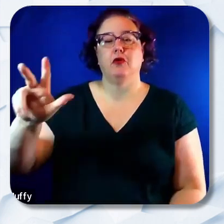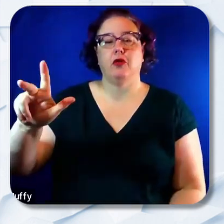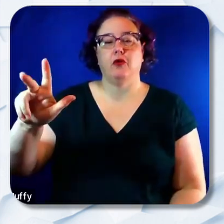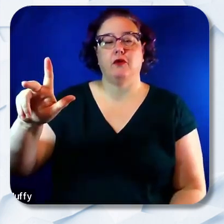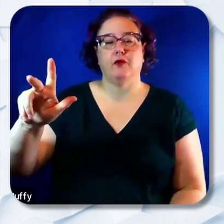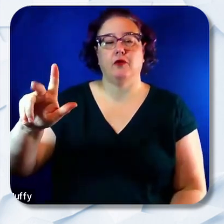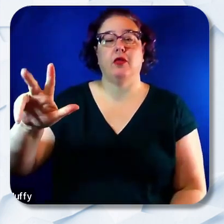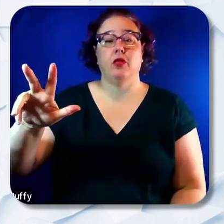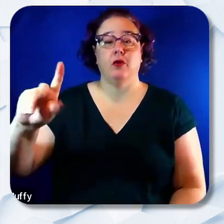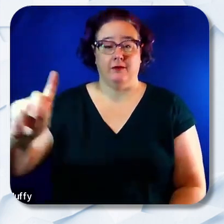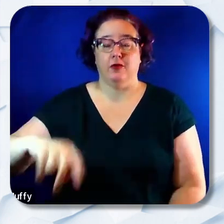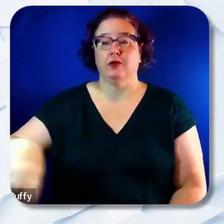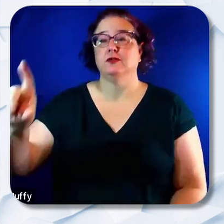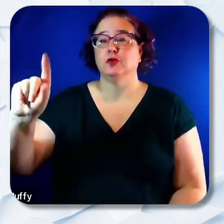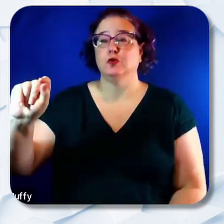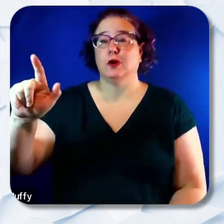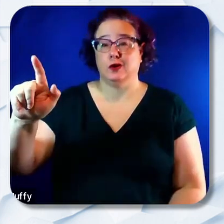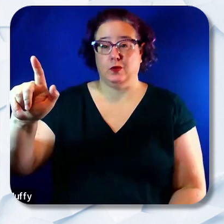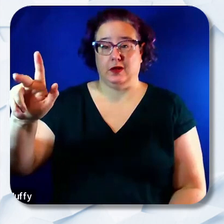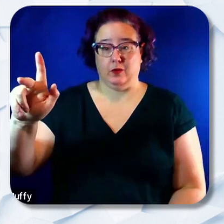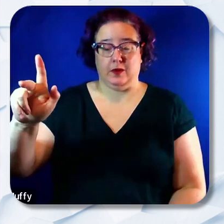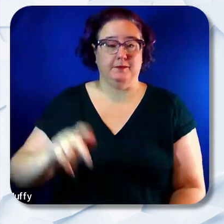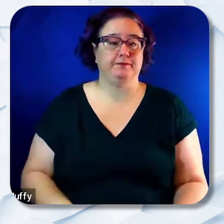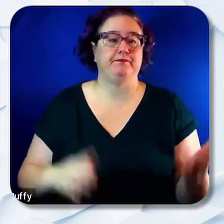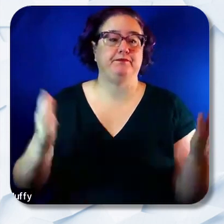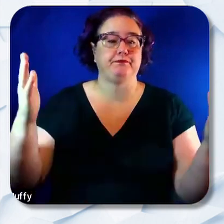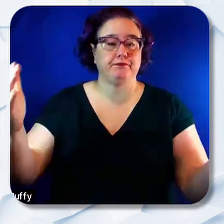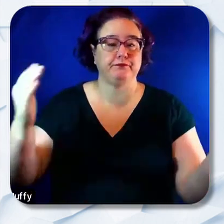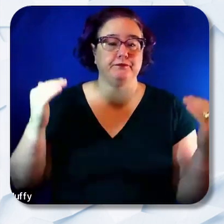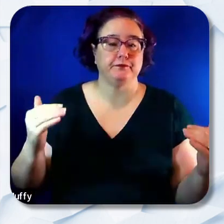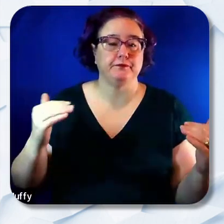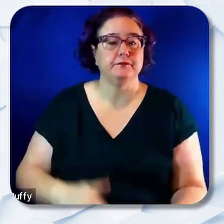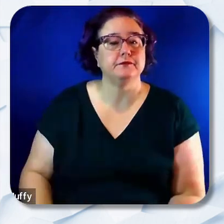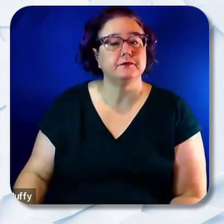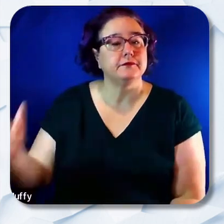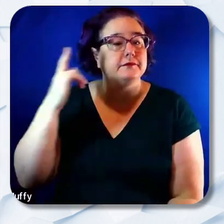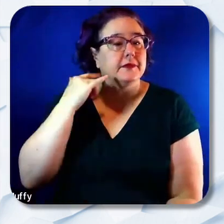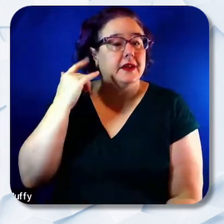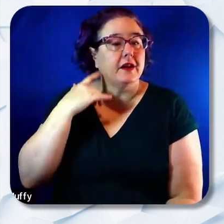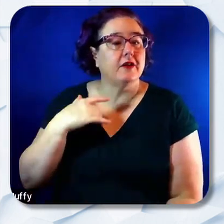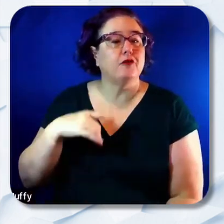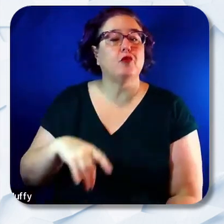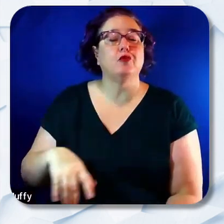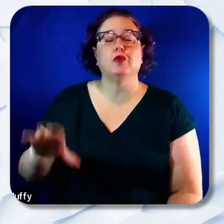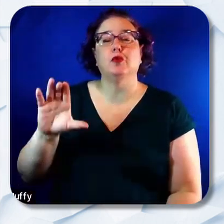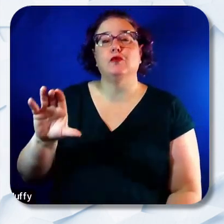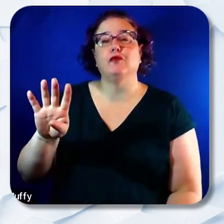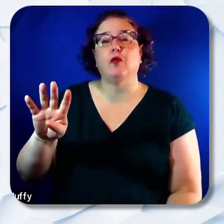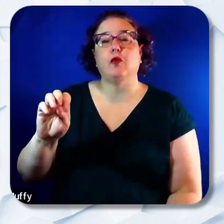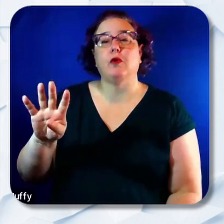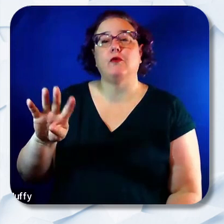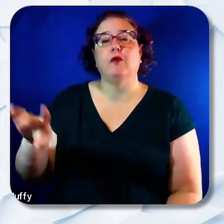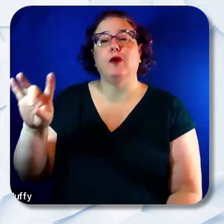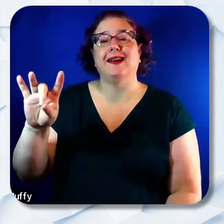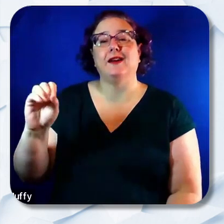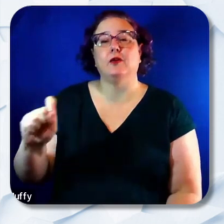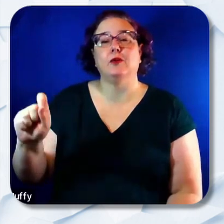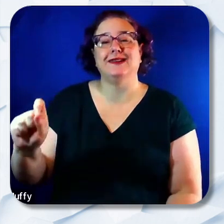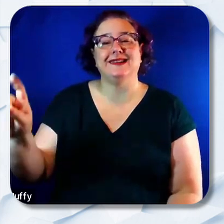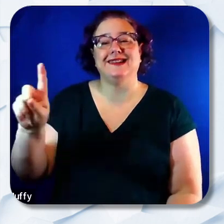California Education Code 41480(d)(1) states the local plan for EEF needs to be heard in